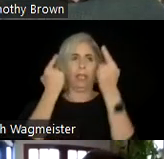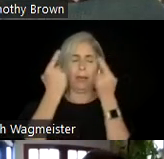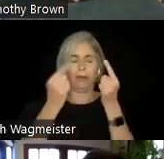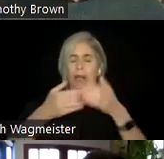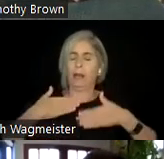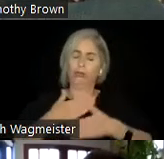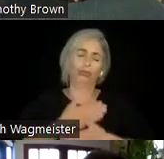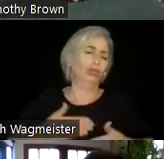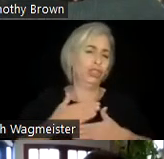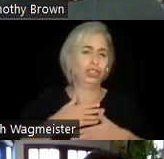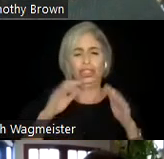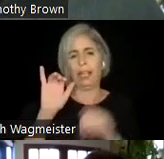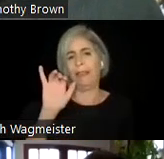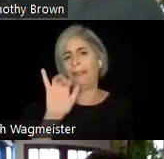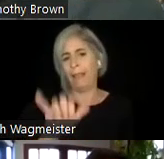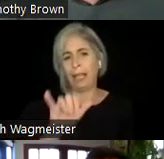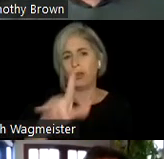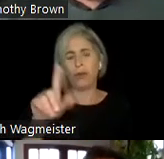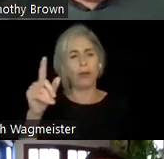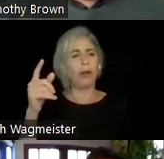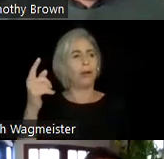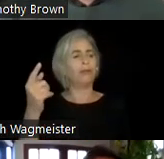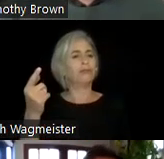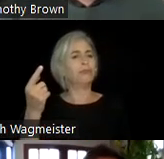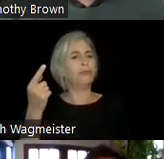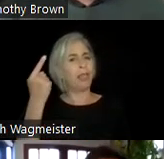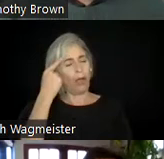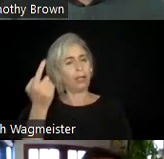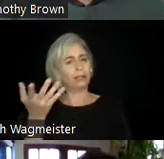three days. To be able to -- you have given us a lot to